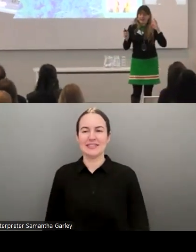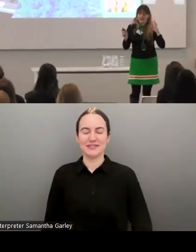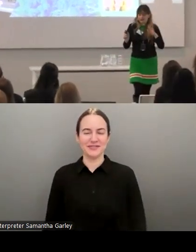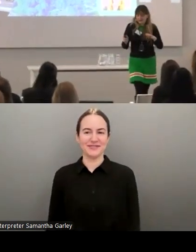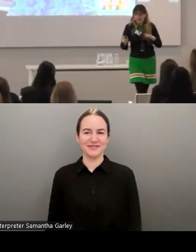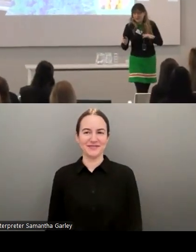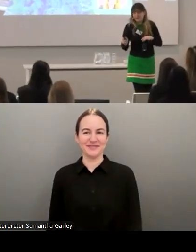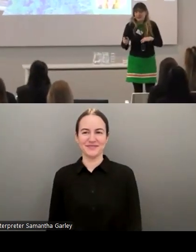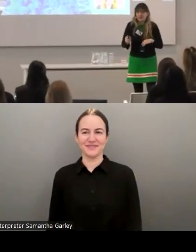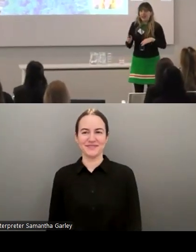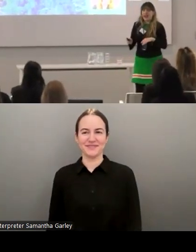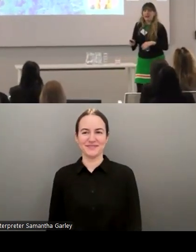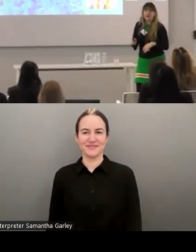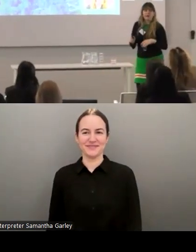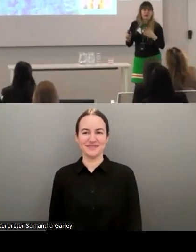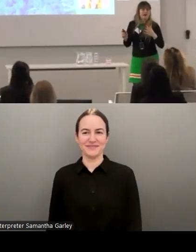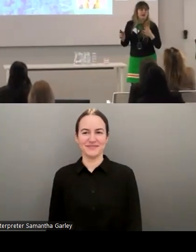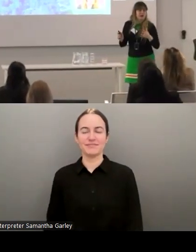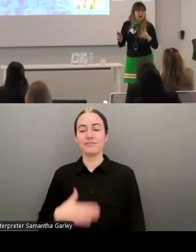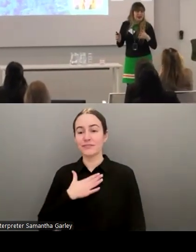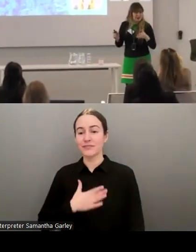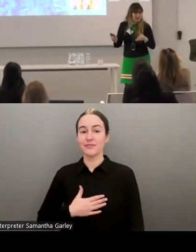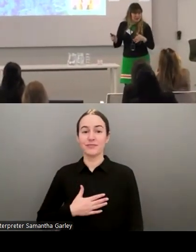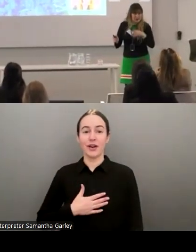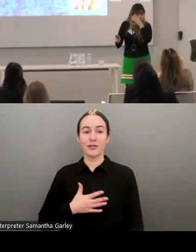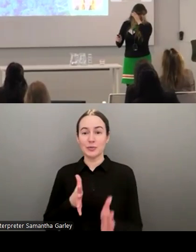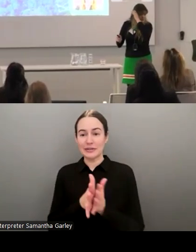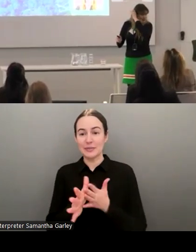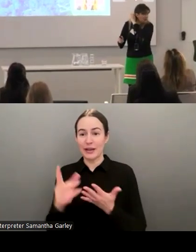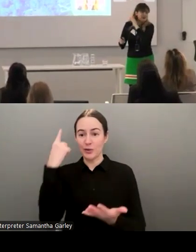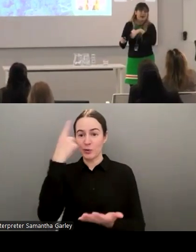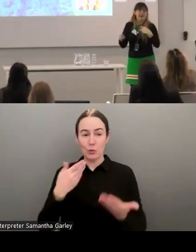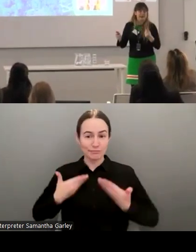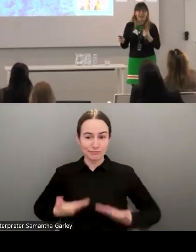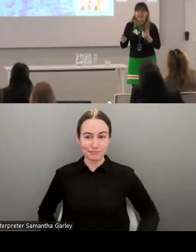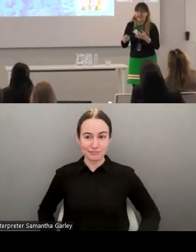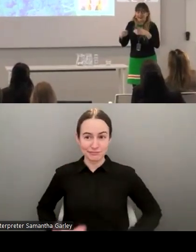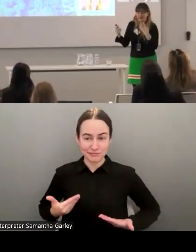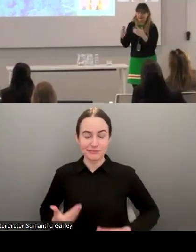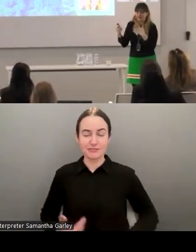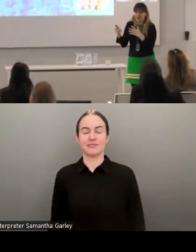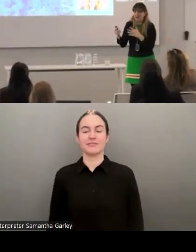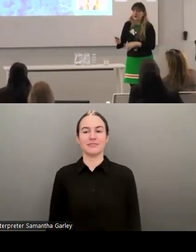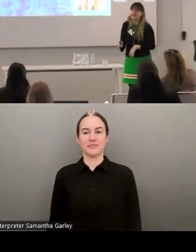introduction to myself, I don't know if all of you also have that feeling, but for a long time, especially in my own context,